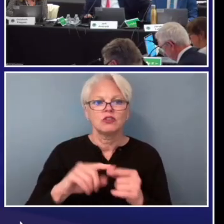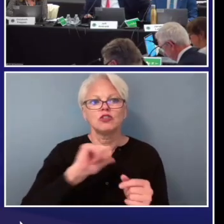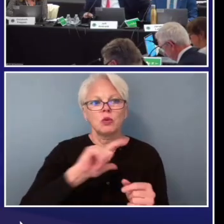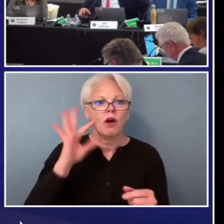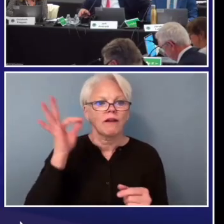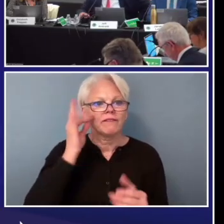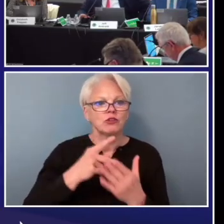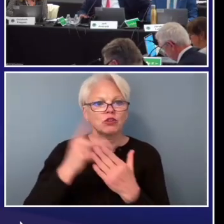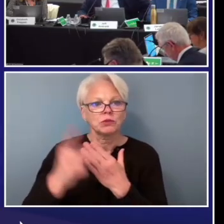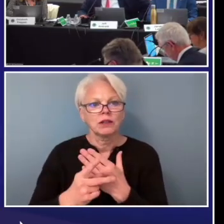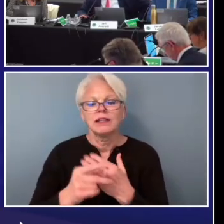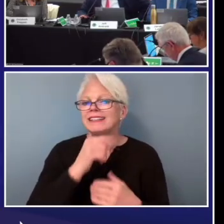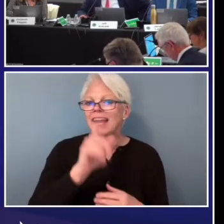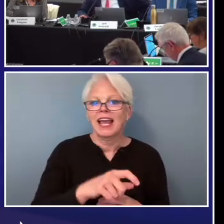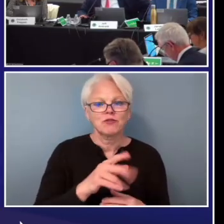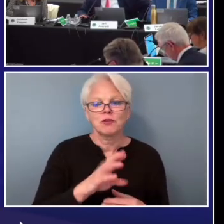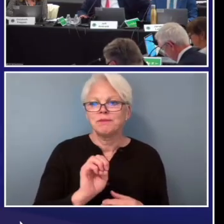They don't have to be federal programs under the Higher Education Act.